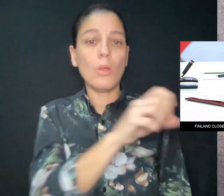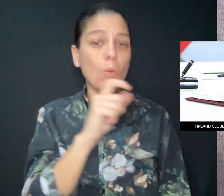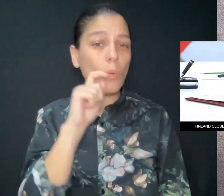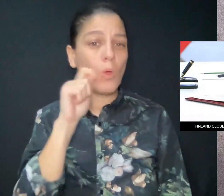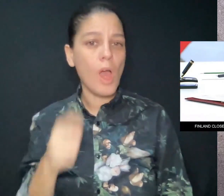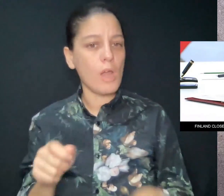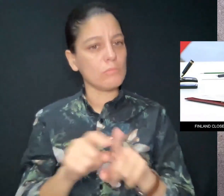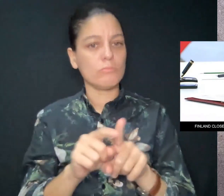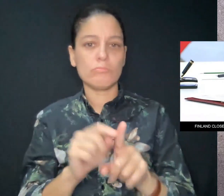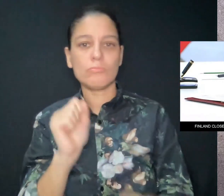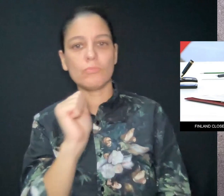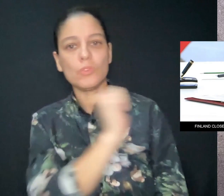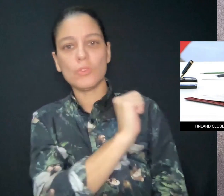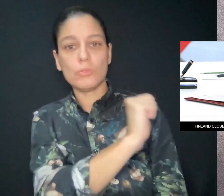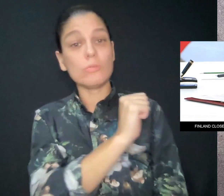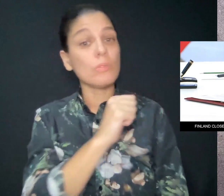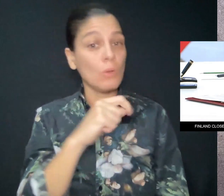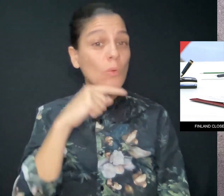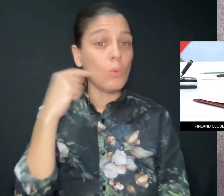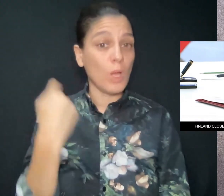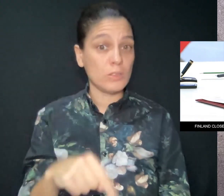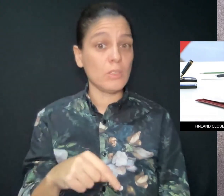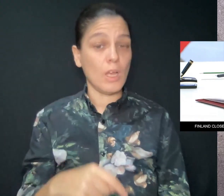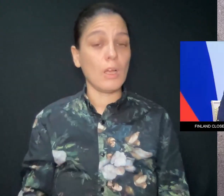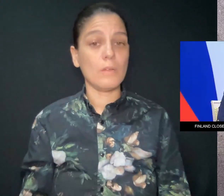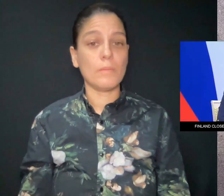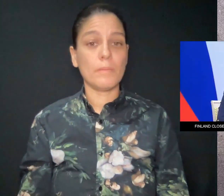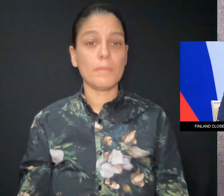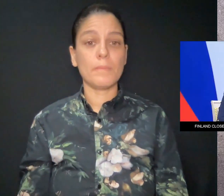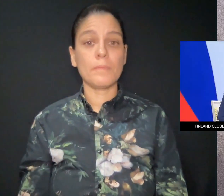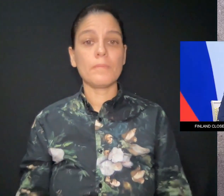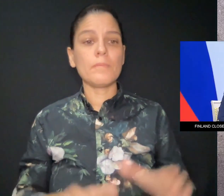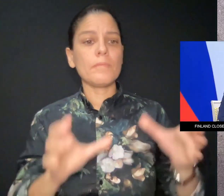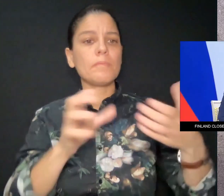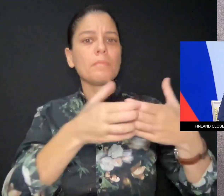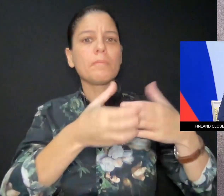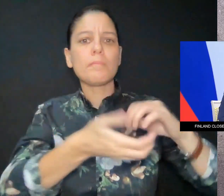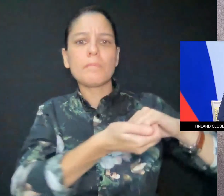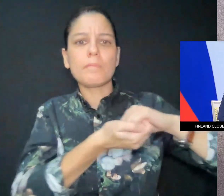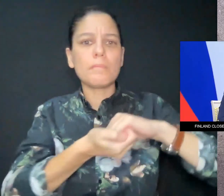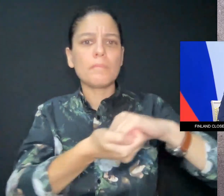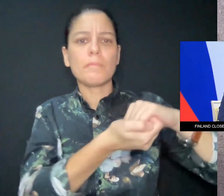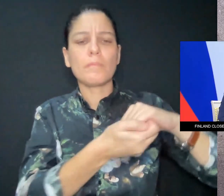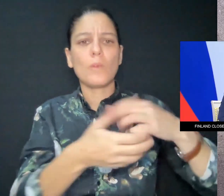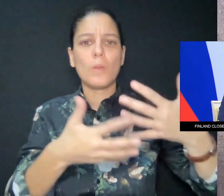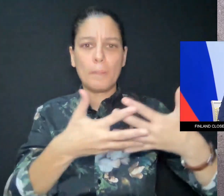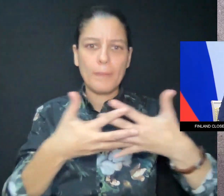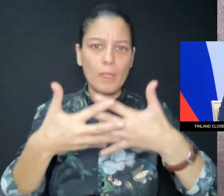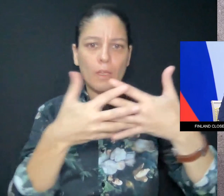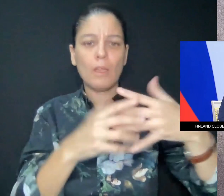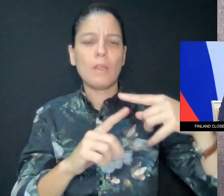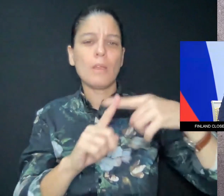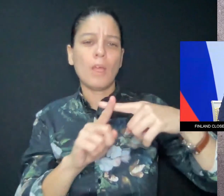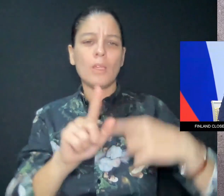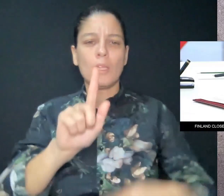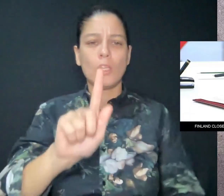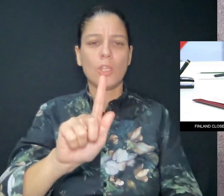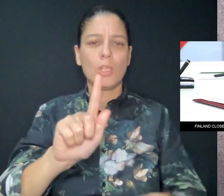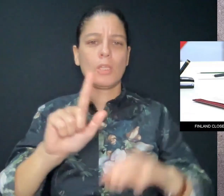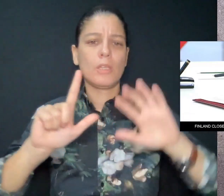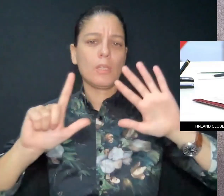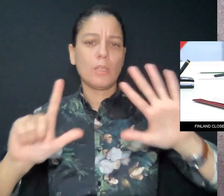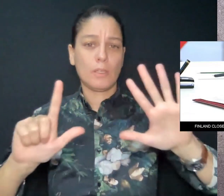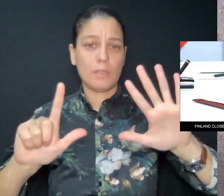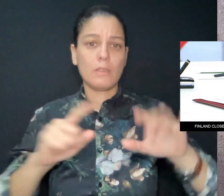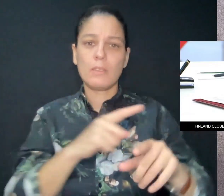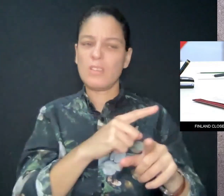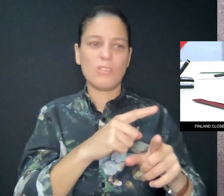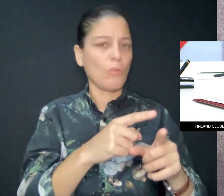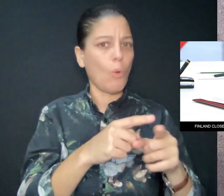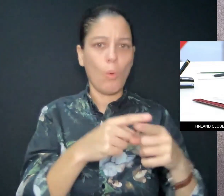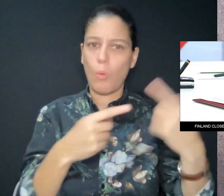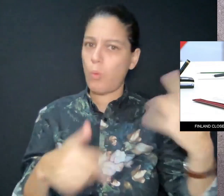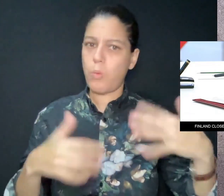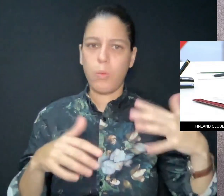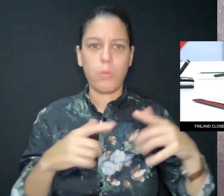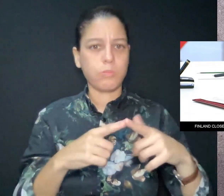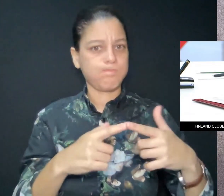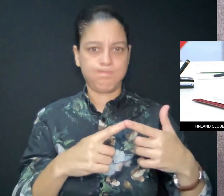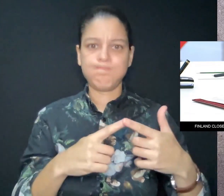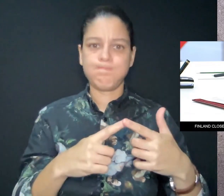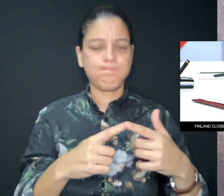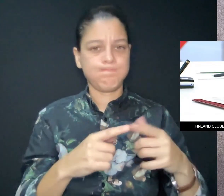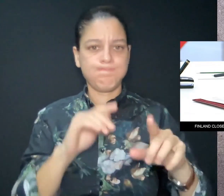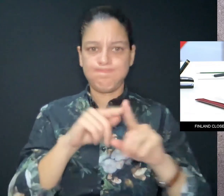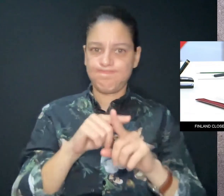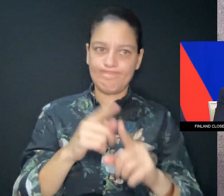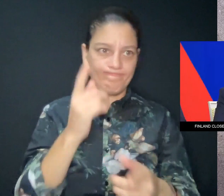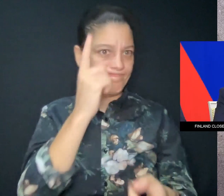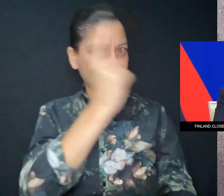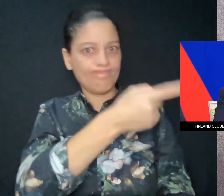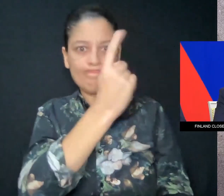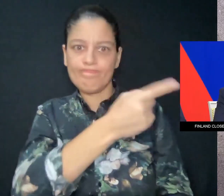territory the US and G-7 allies are imposing further